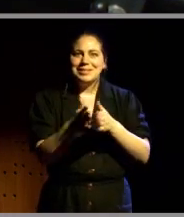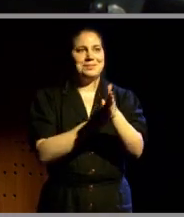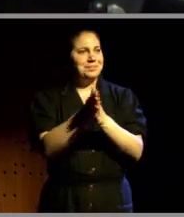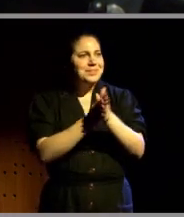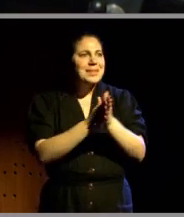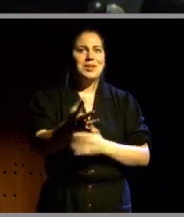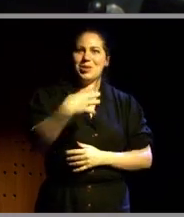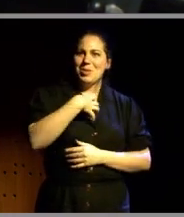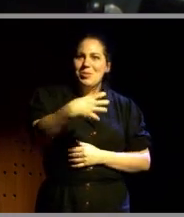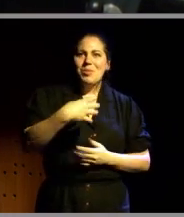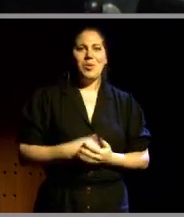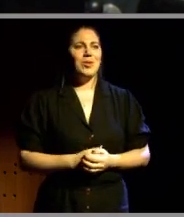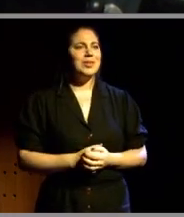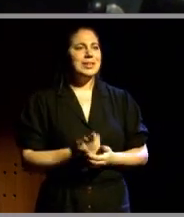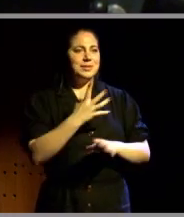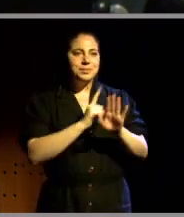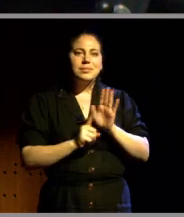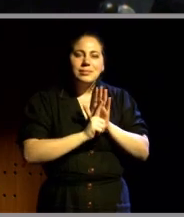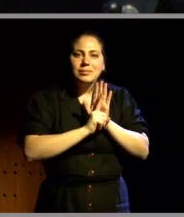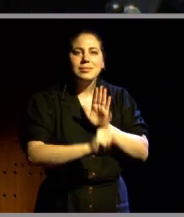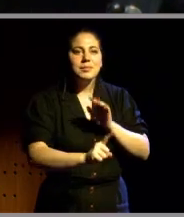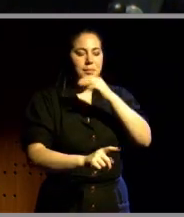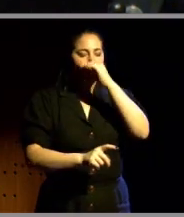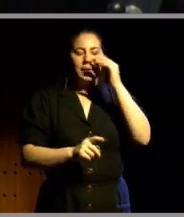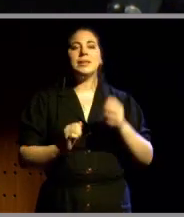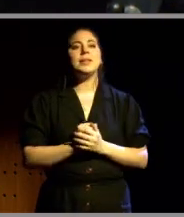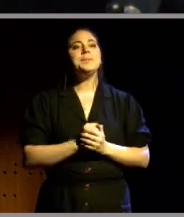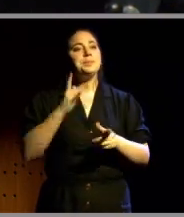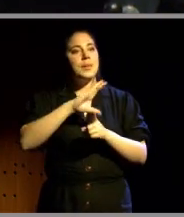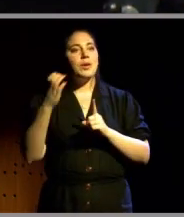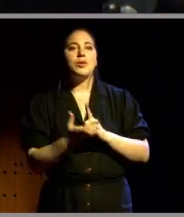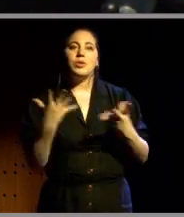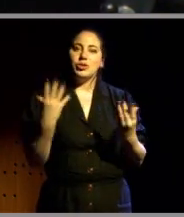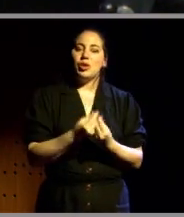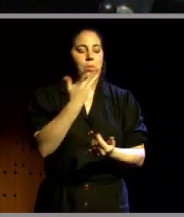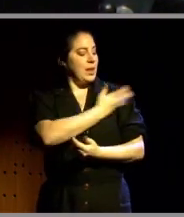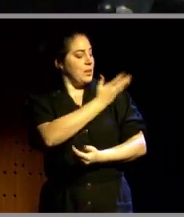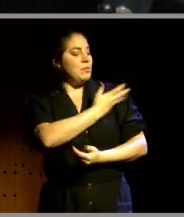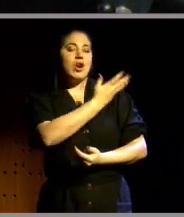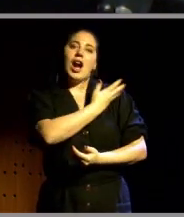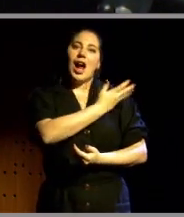my desire to represent our culture with pride and authenticity on the world stage.